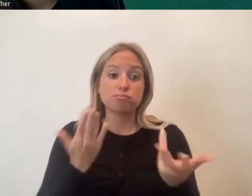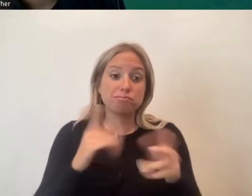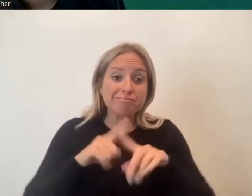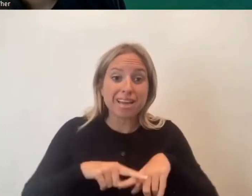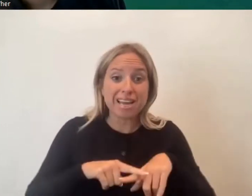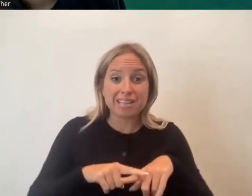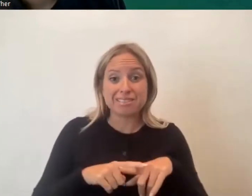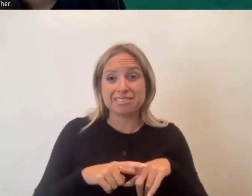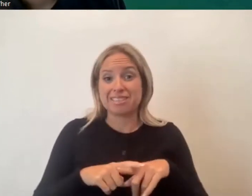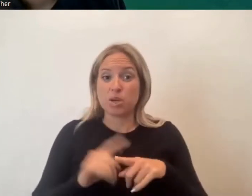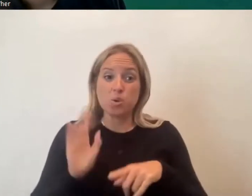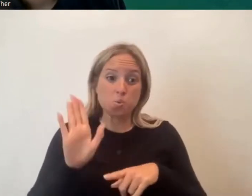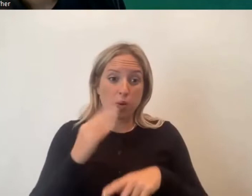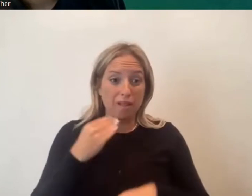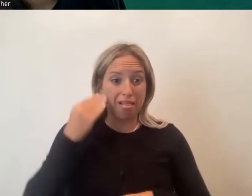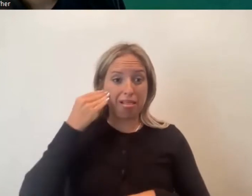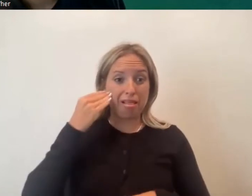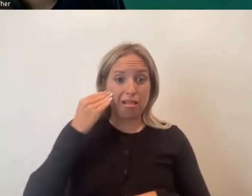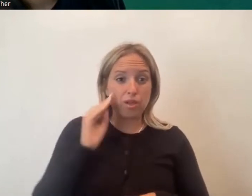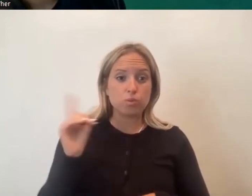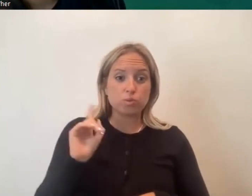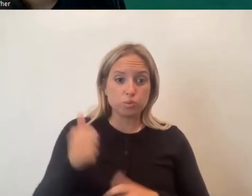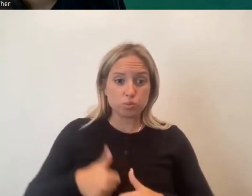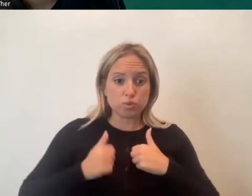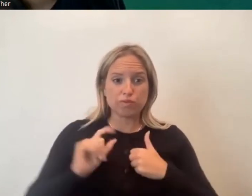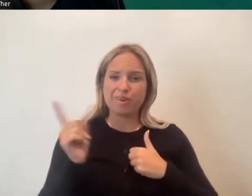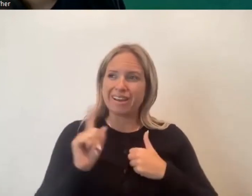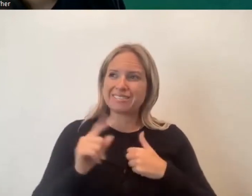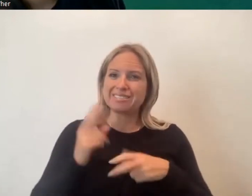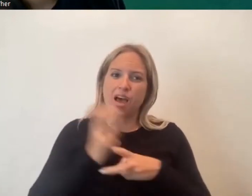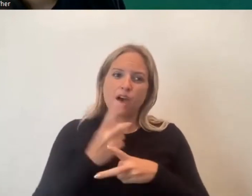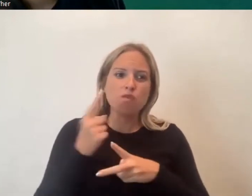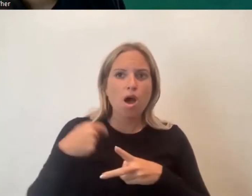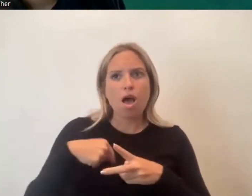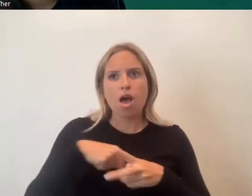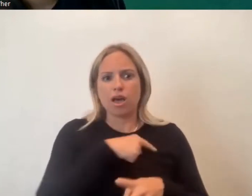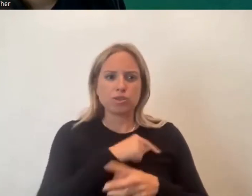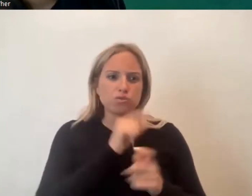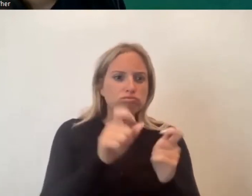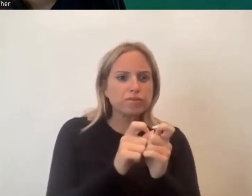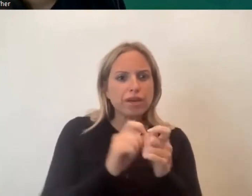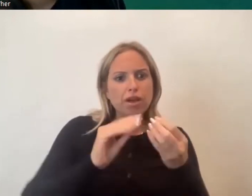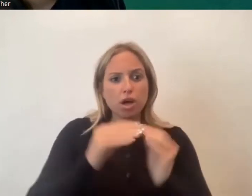So it's hard for us to sit here and throw out a hard number.